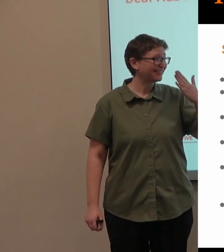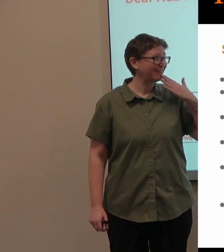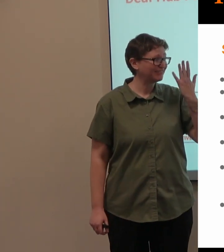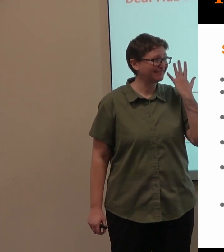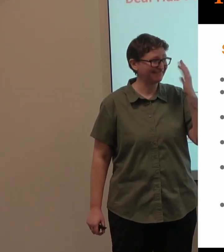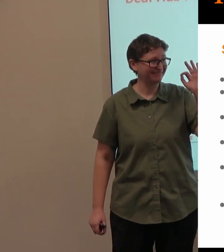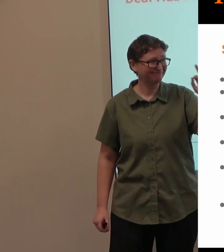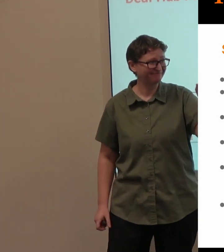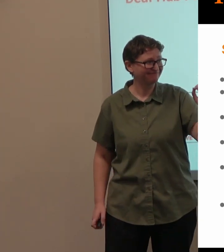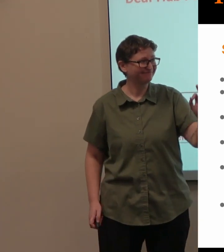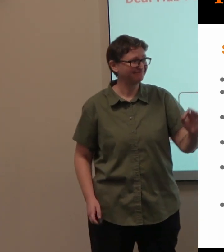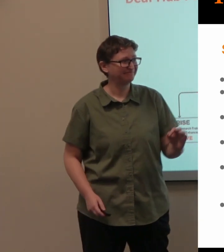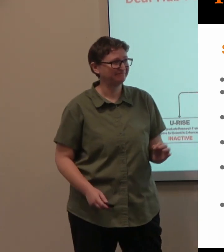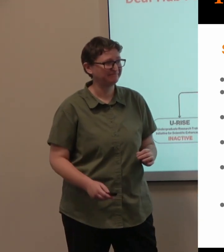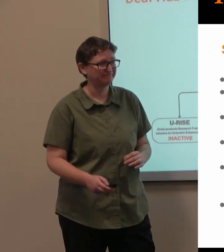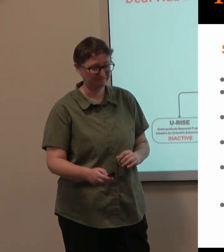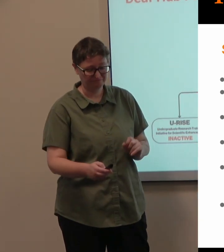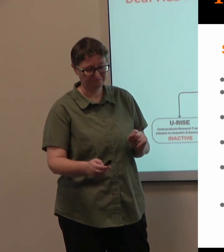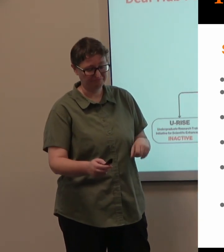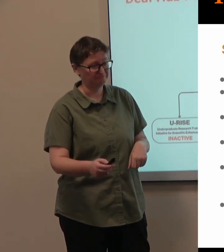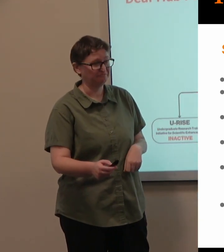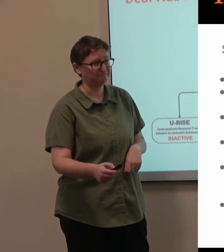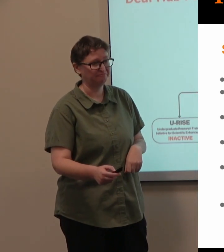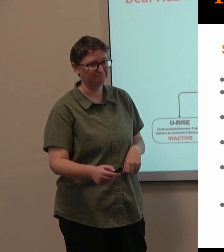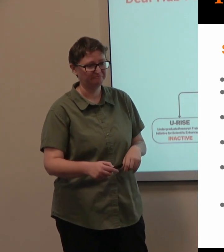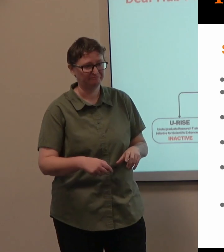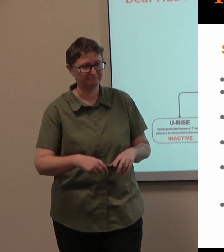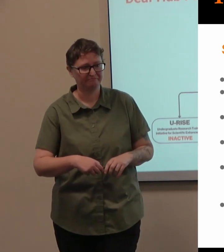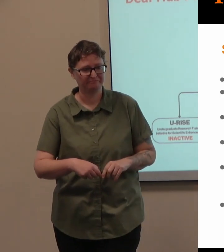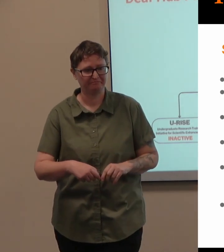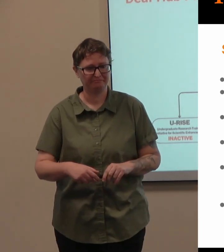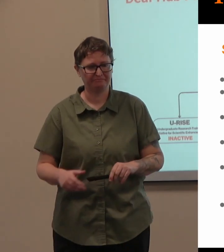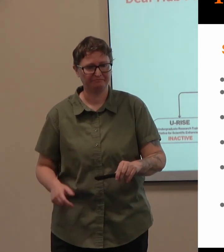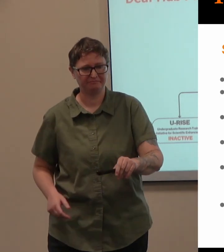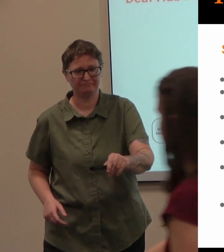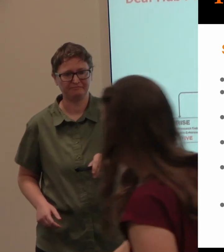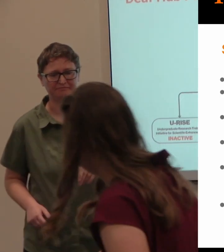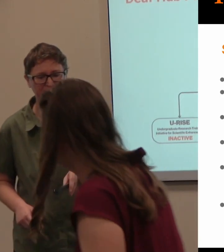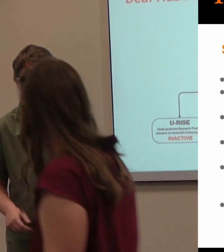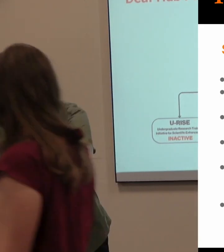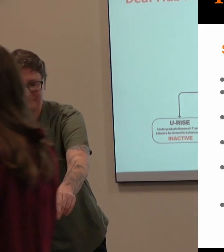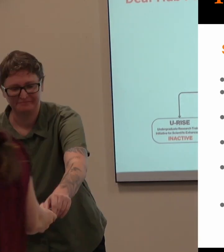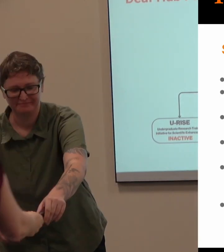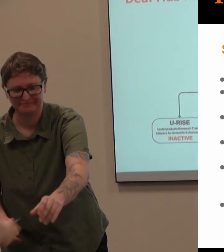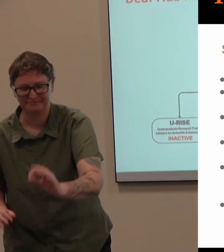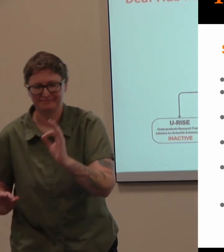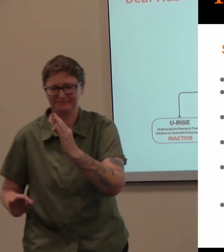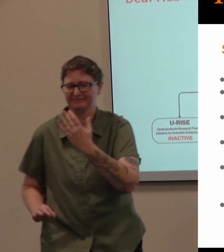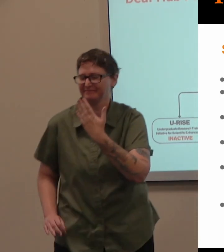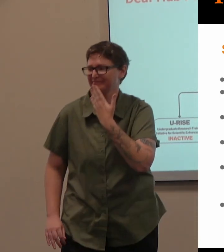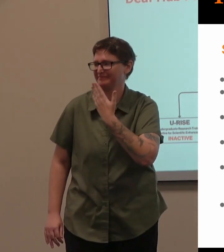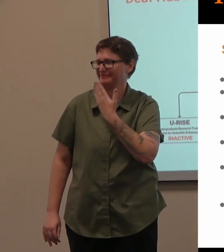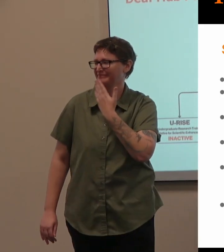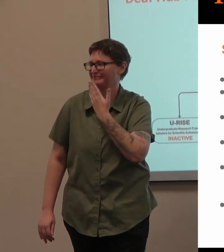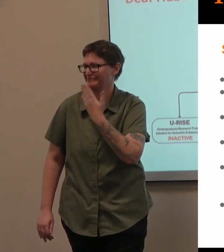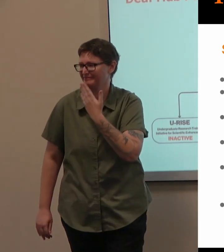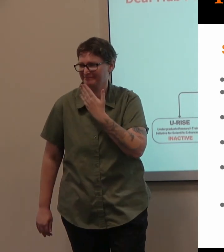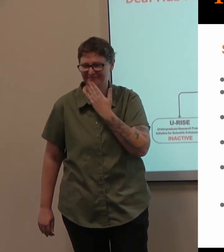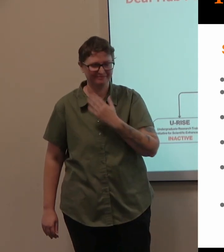Okay, thank you, Tiffany. Thank you.